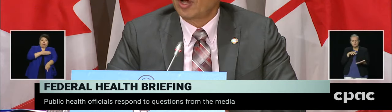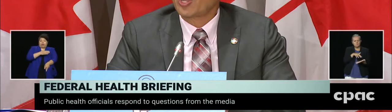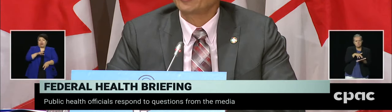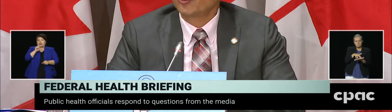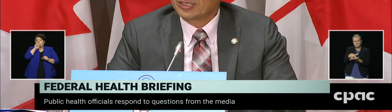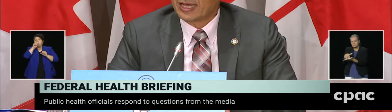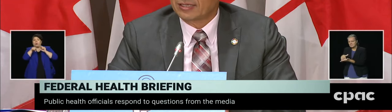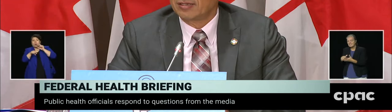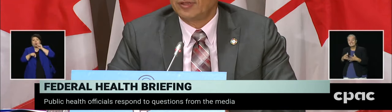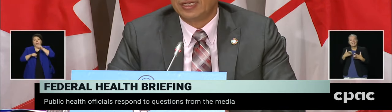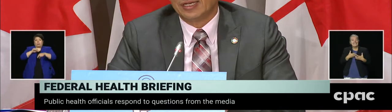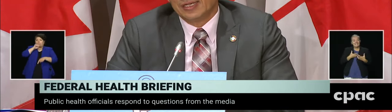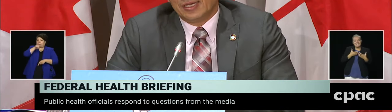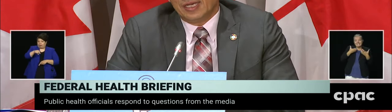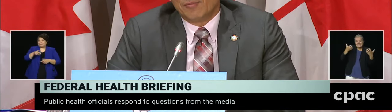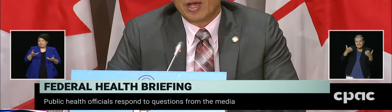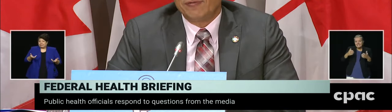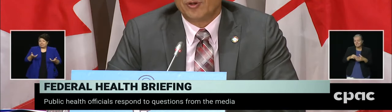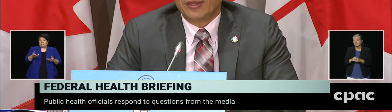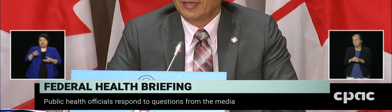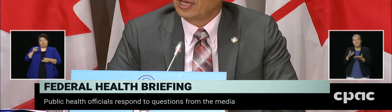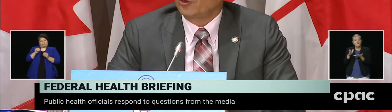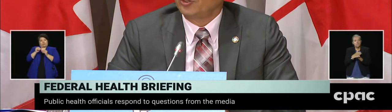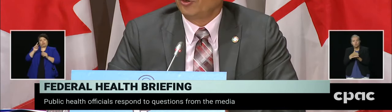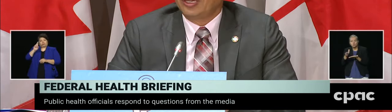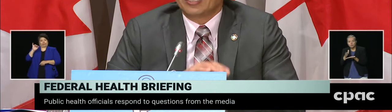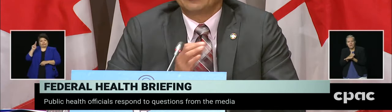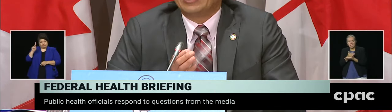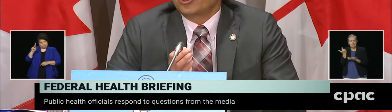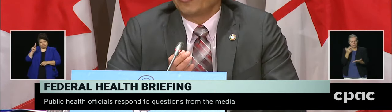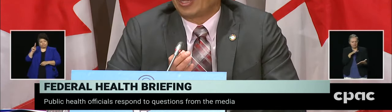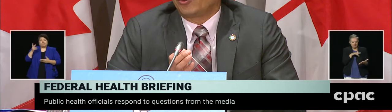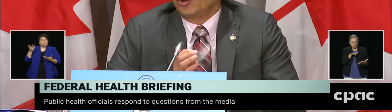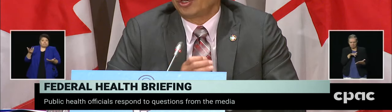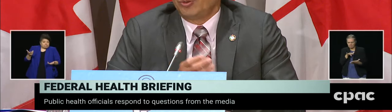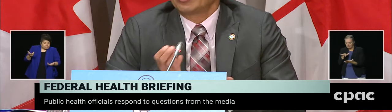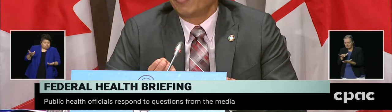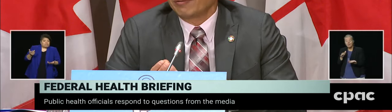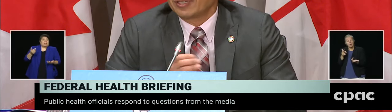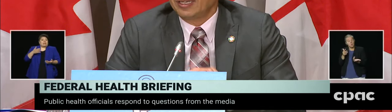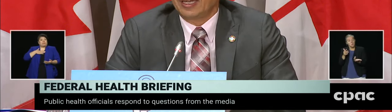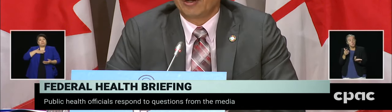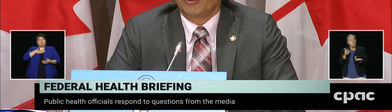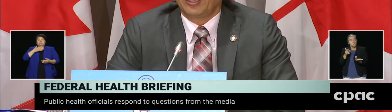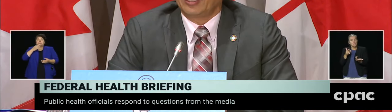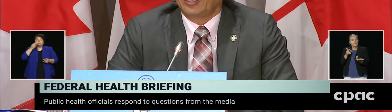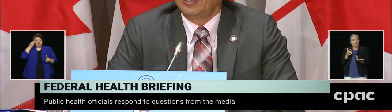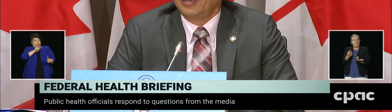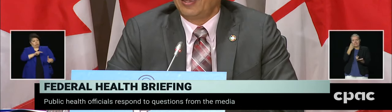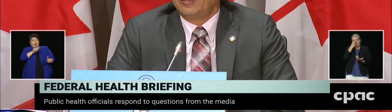SINGING. SO IF THAT CERTAINLY HAS BEEN SHOWN TO BE A HIGHER-RISK